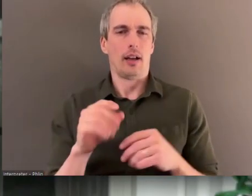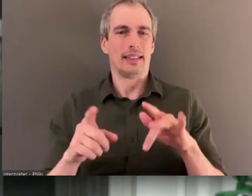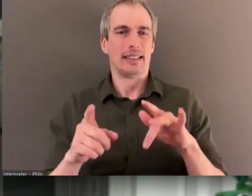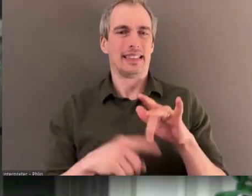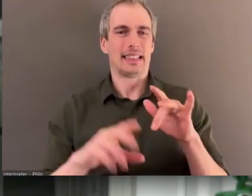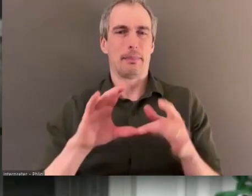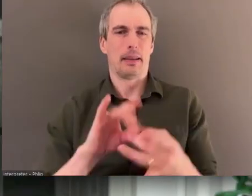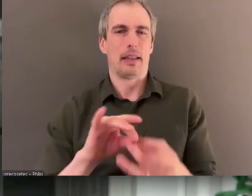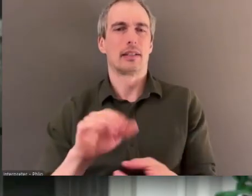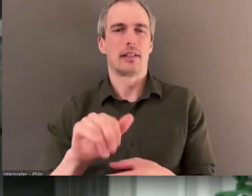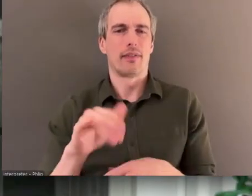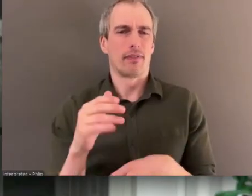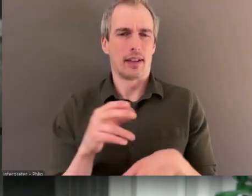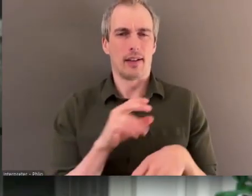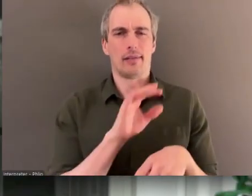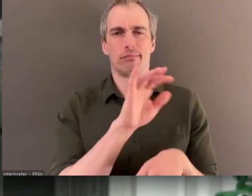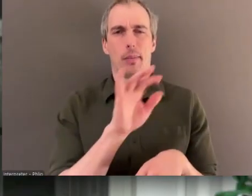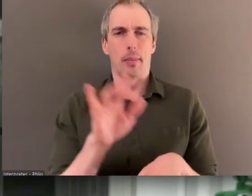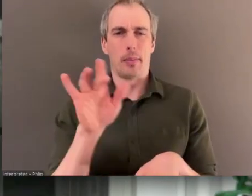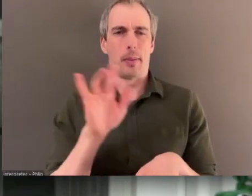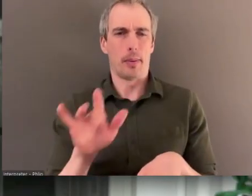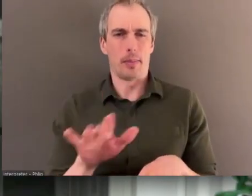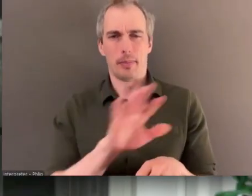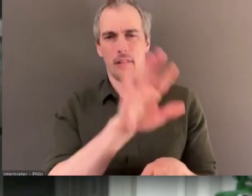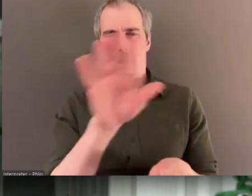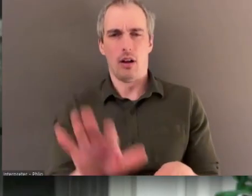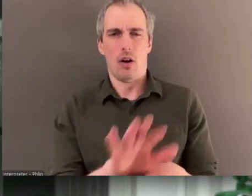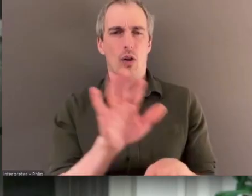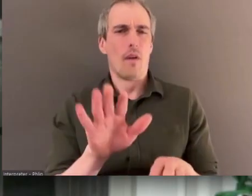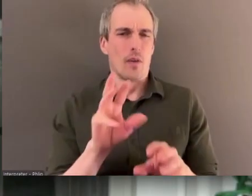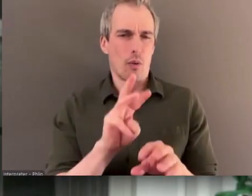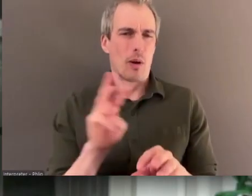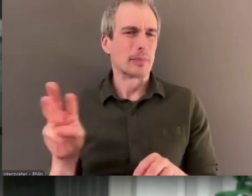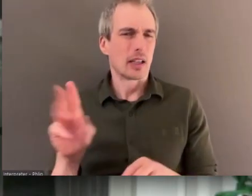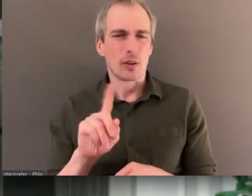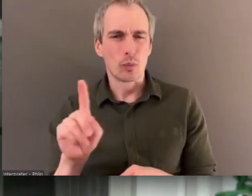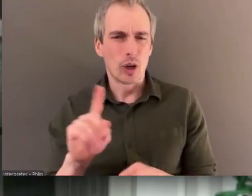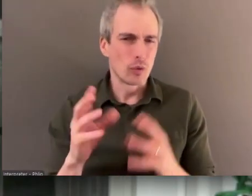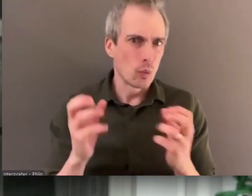about. So if you wanted to go and look through all the different steps that we were discussing, or if you